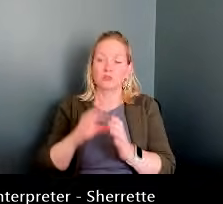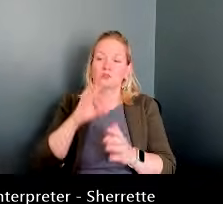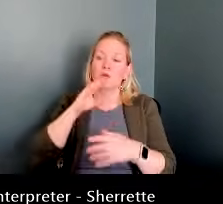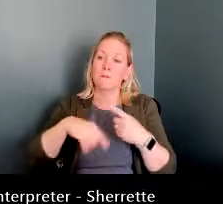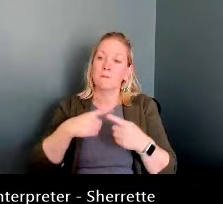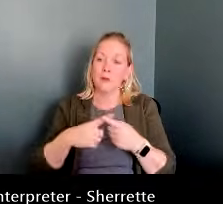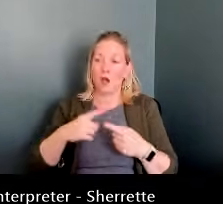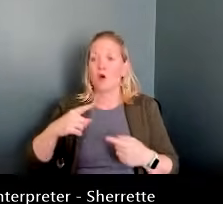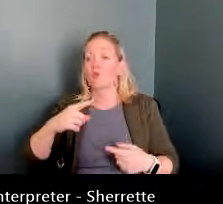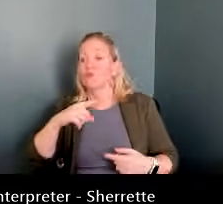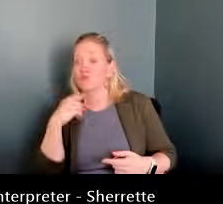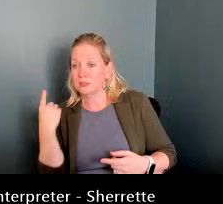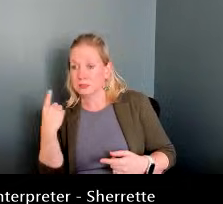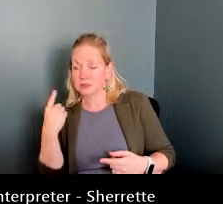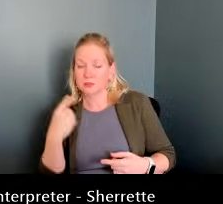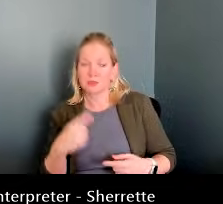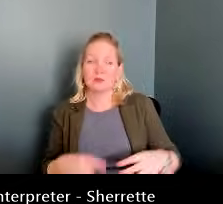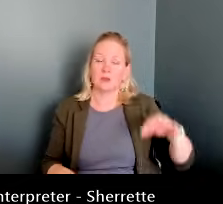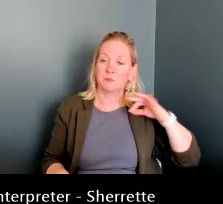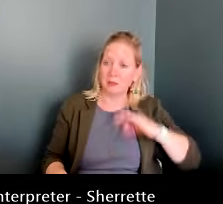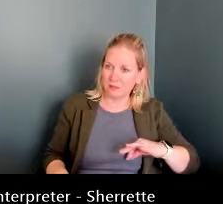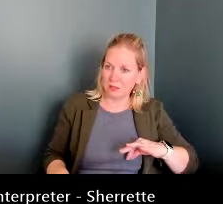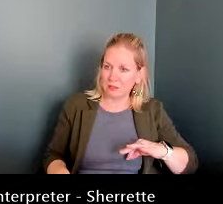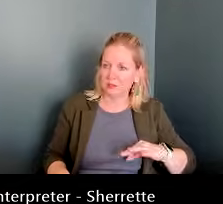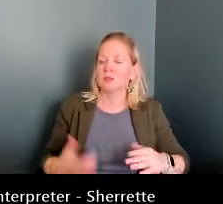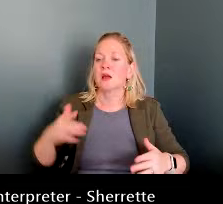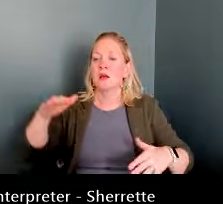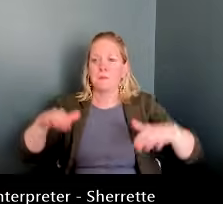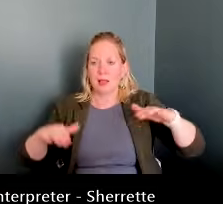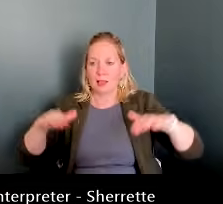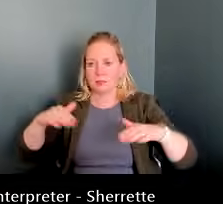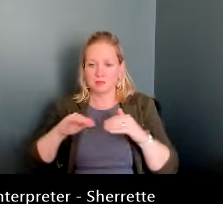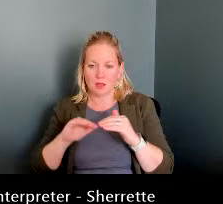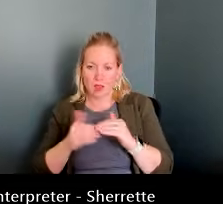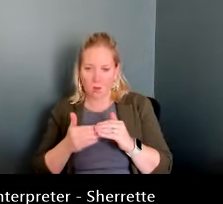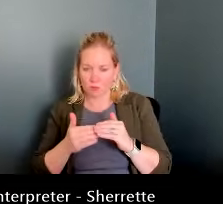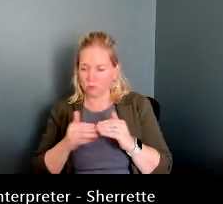balanced way. And that's going to be the theme of everything I talk about,